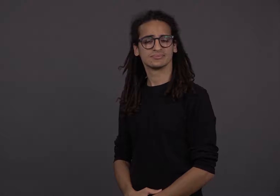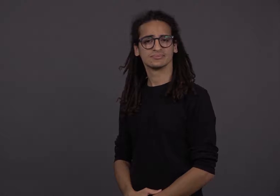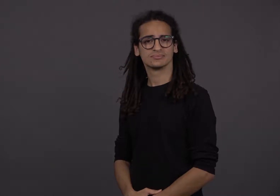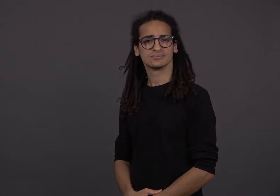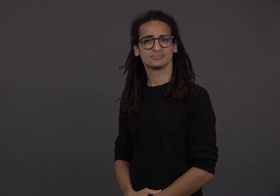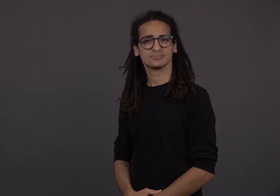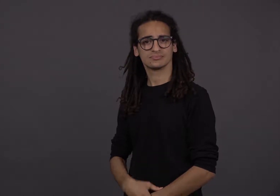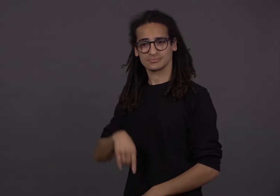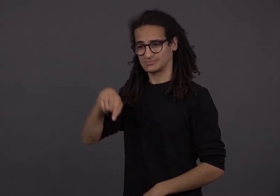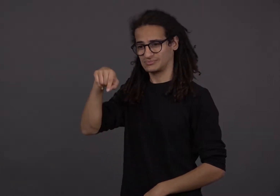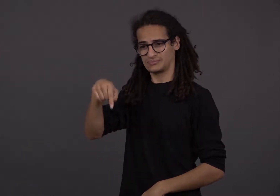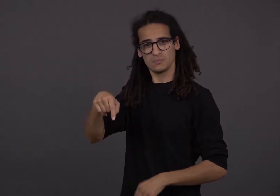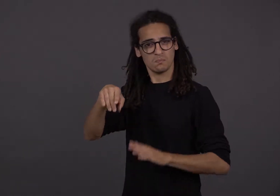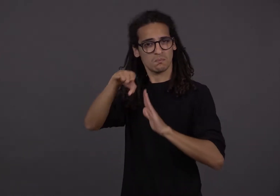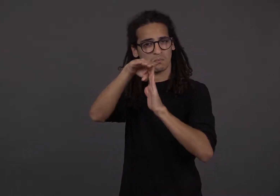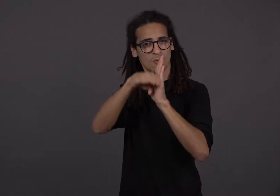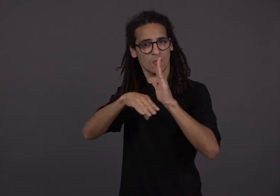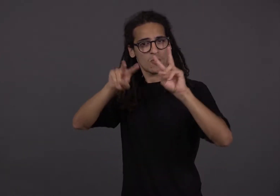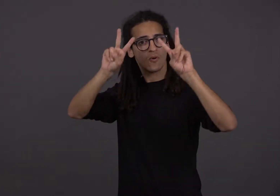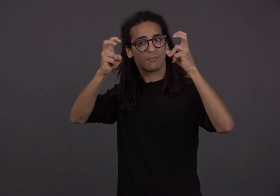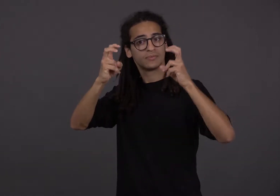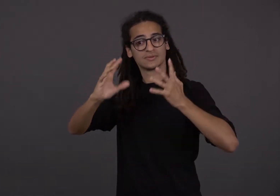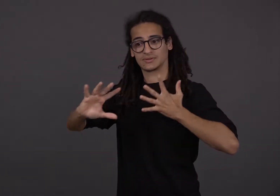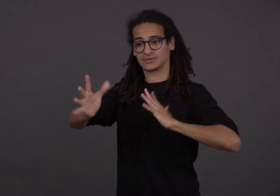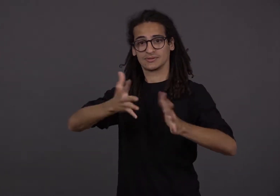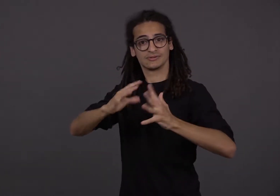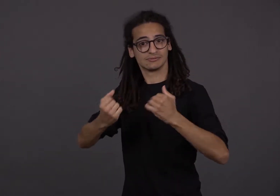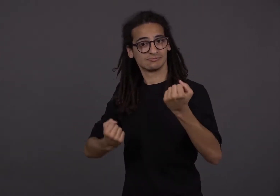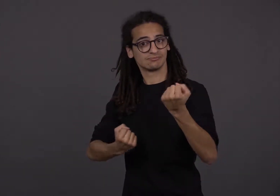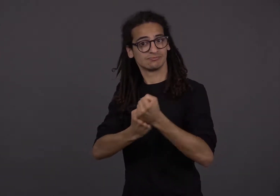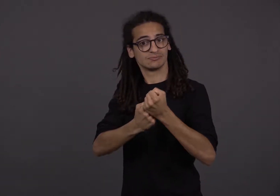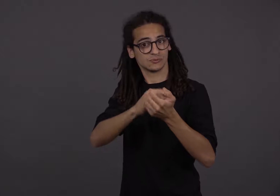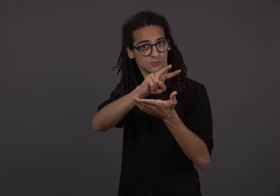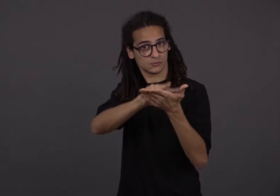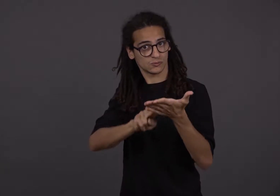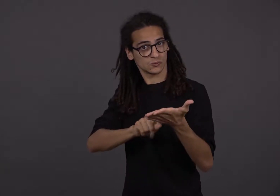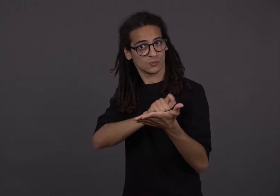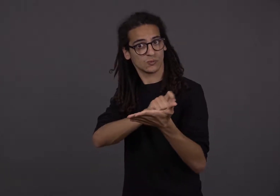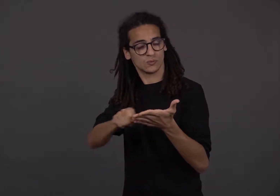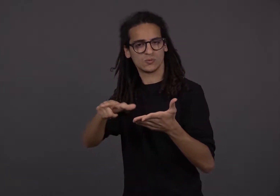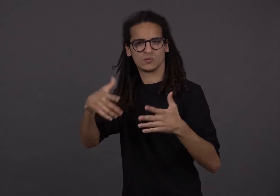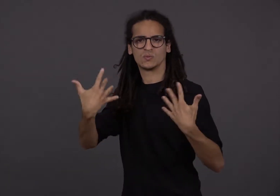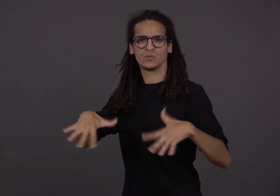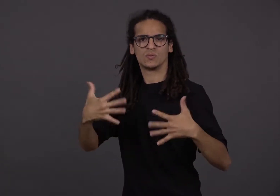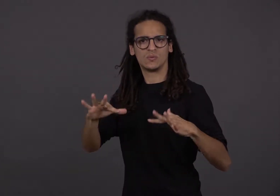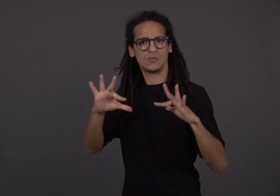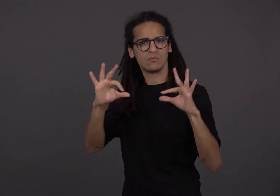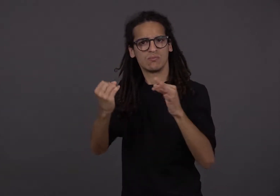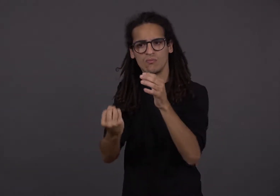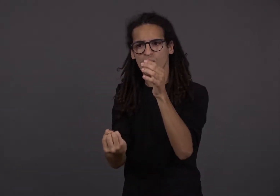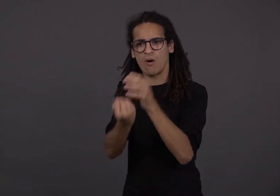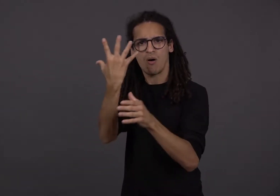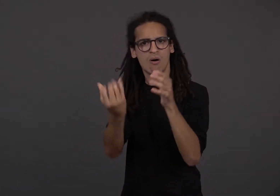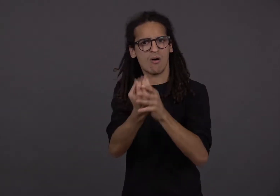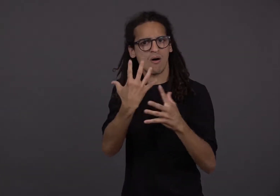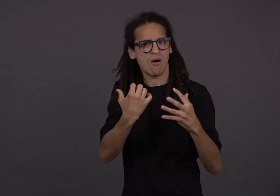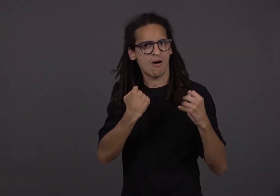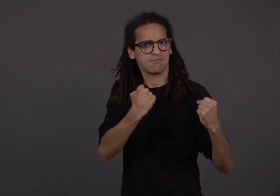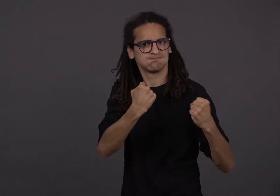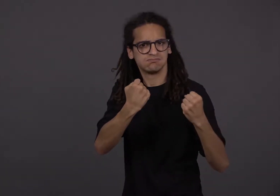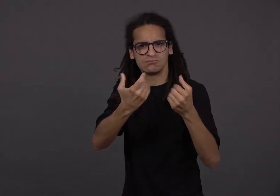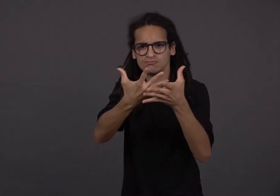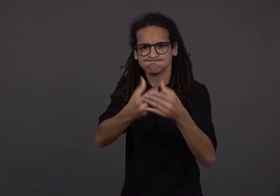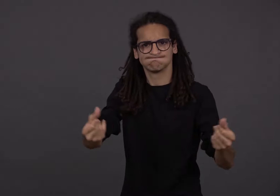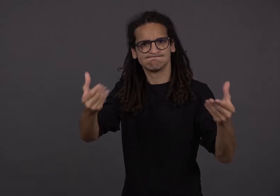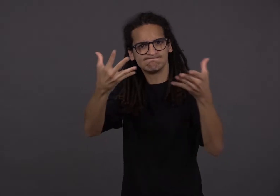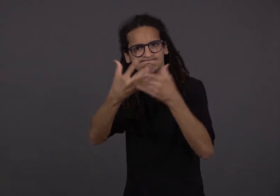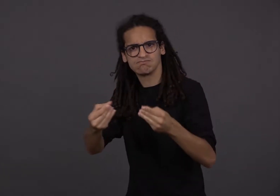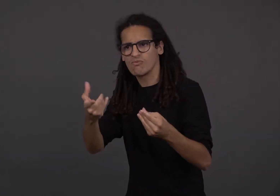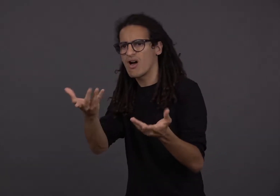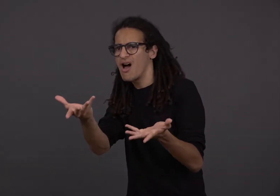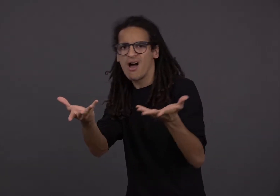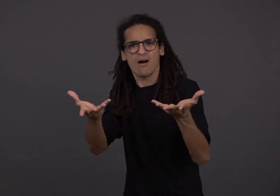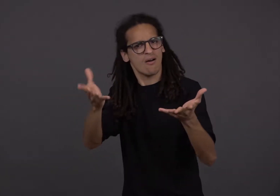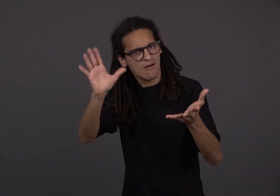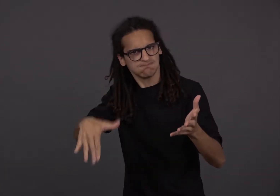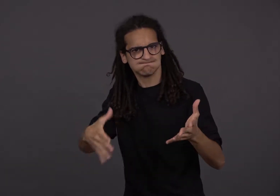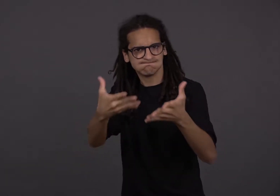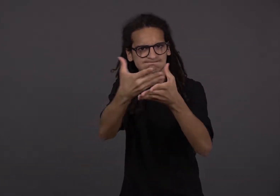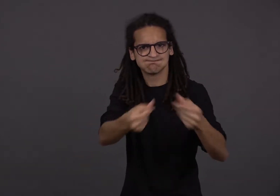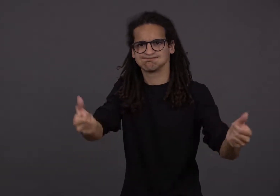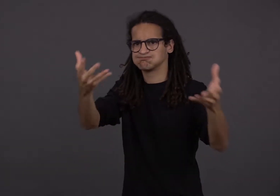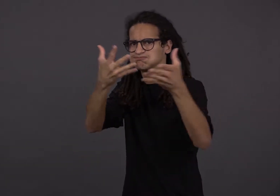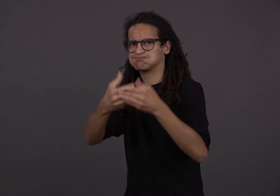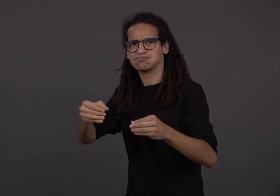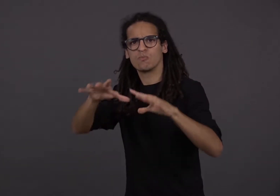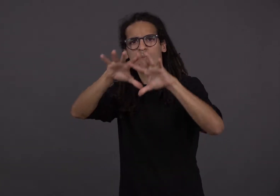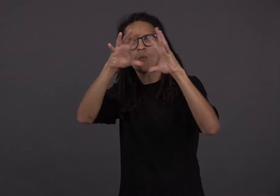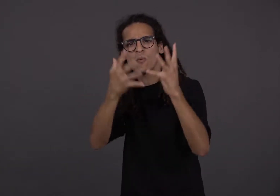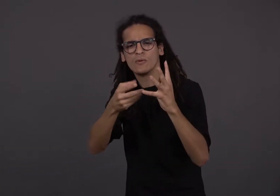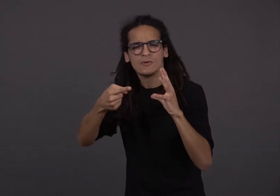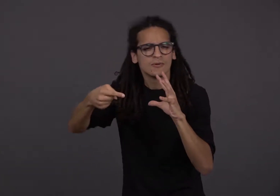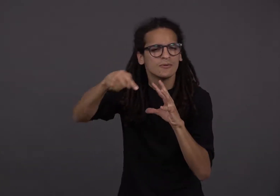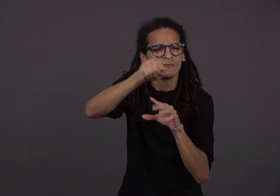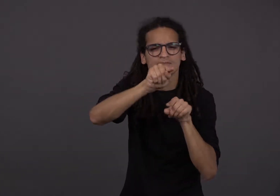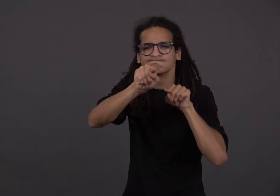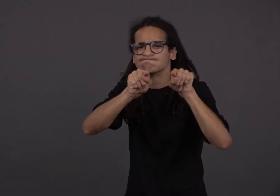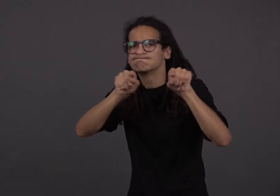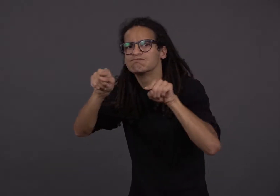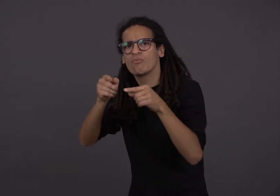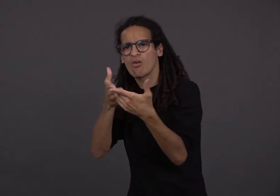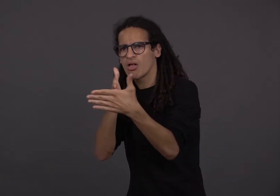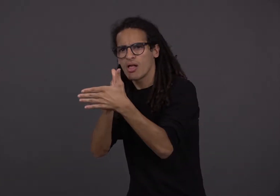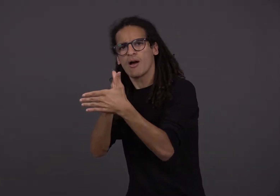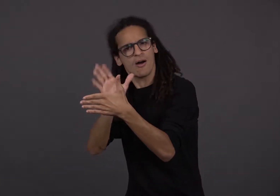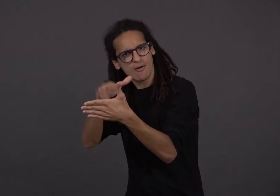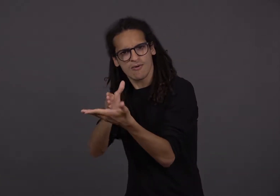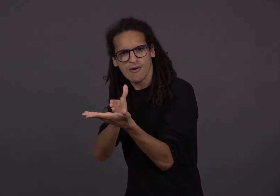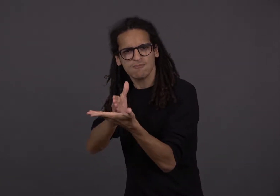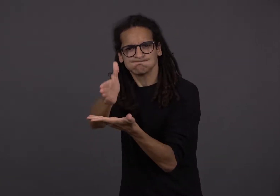Through Sign On For Literacy, the potential exists to scale solutions for use in any country seeking